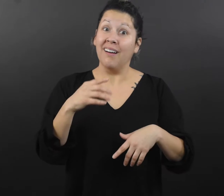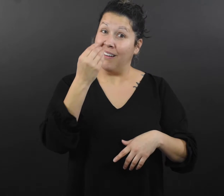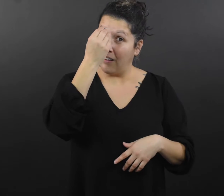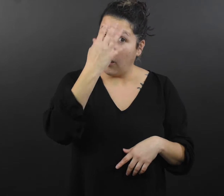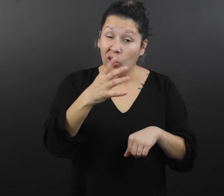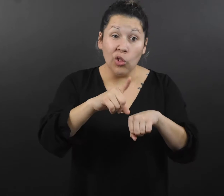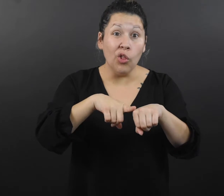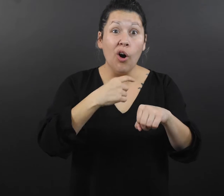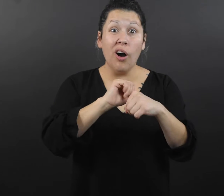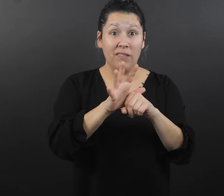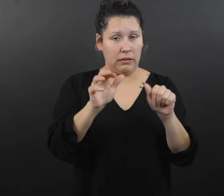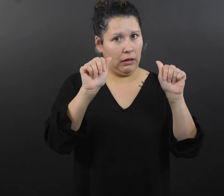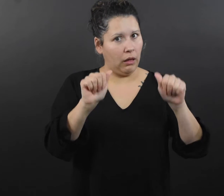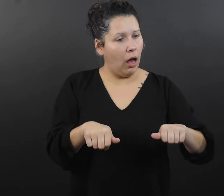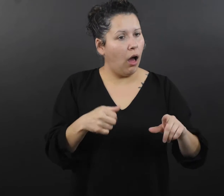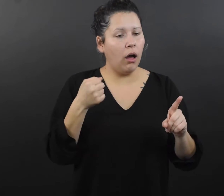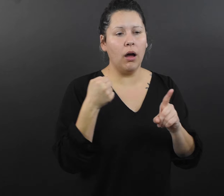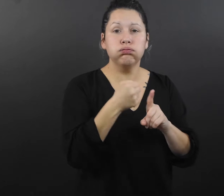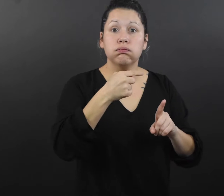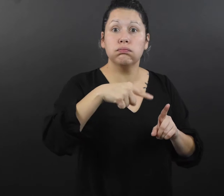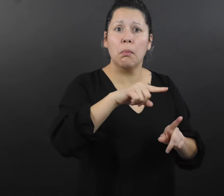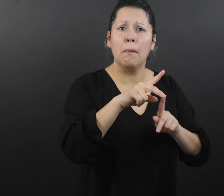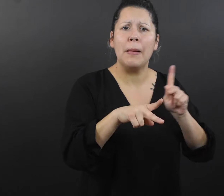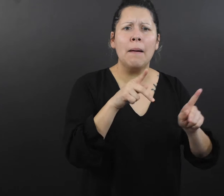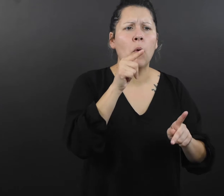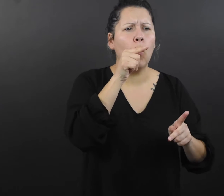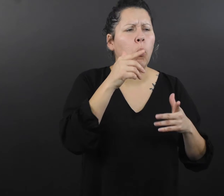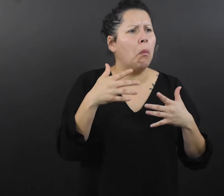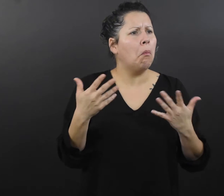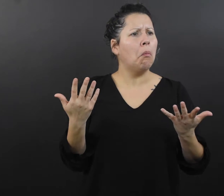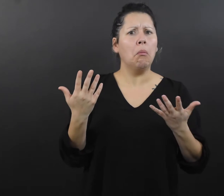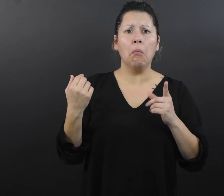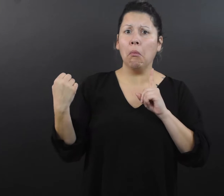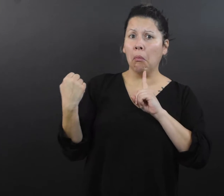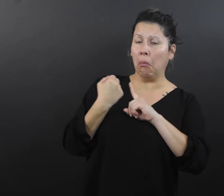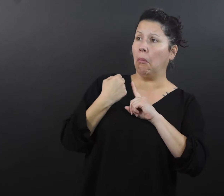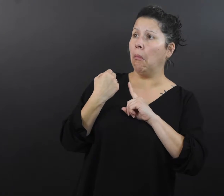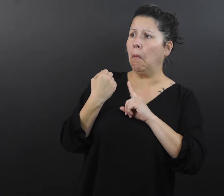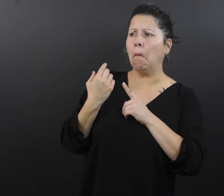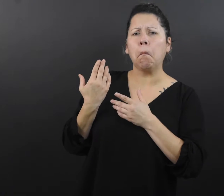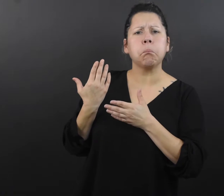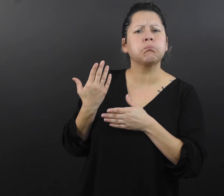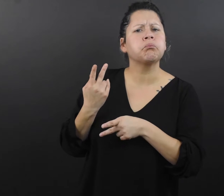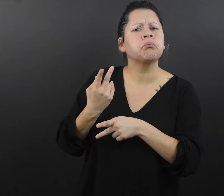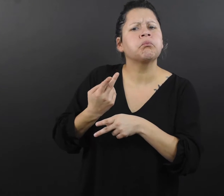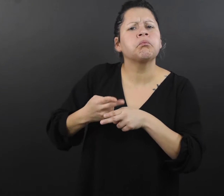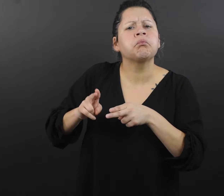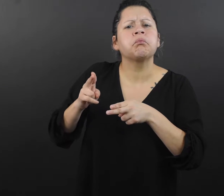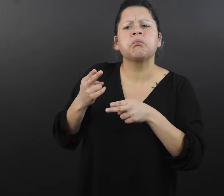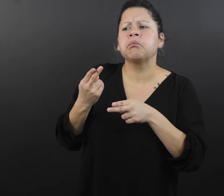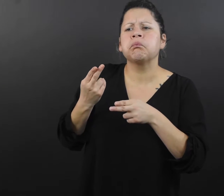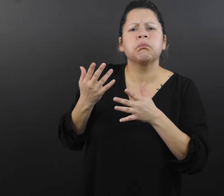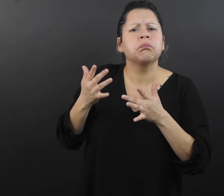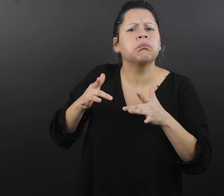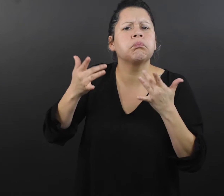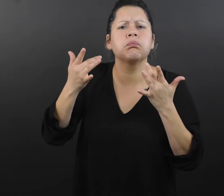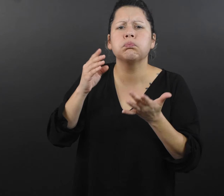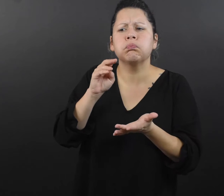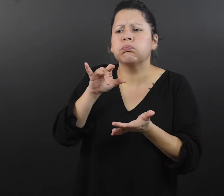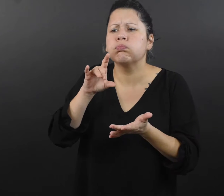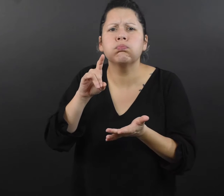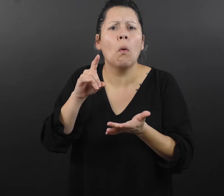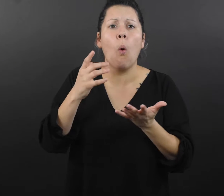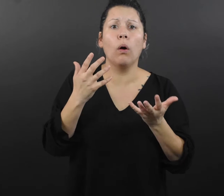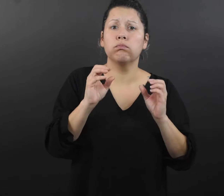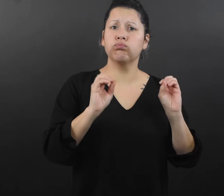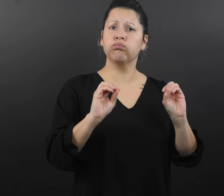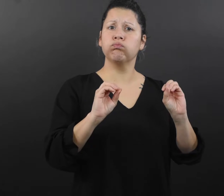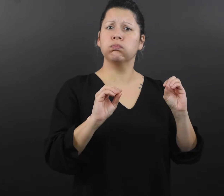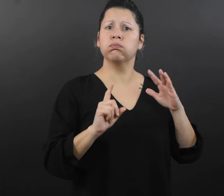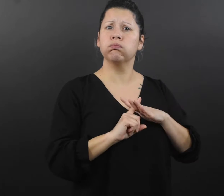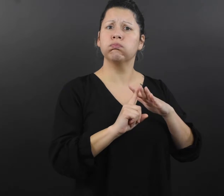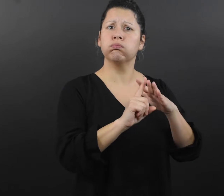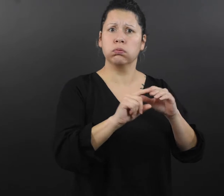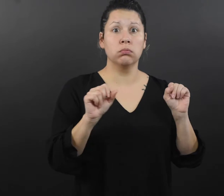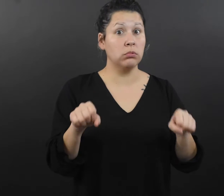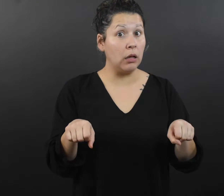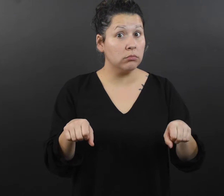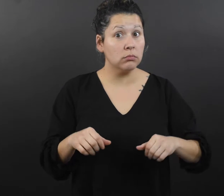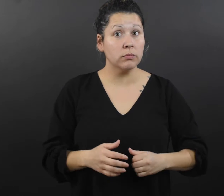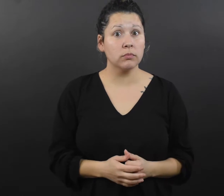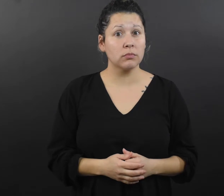whose initial infection was mild or without symptoms. We are still learning how common